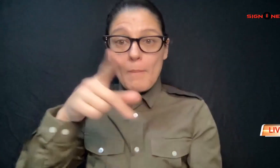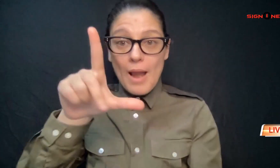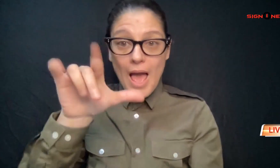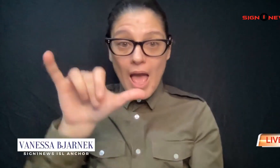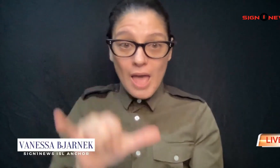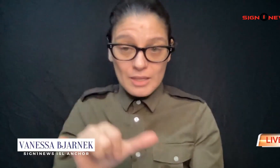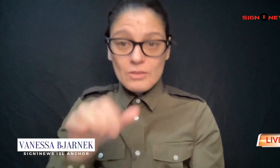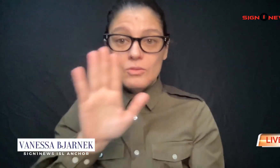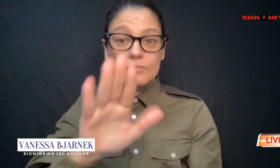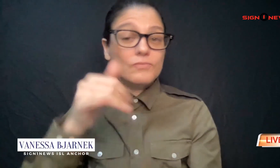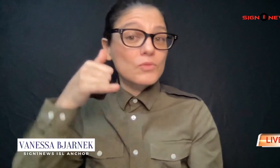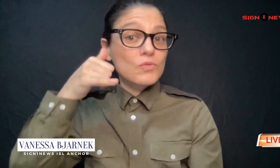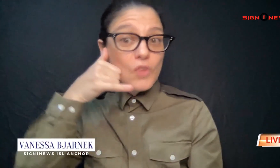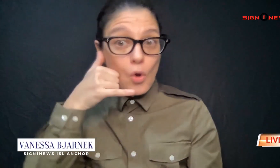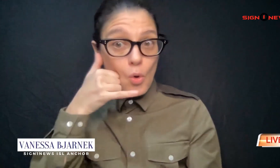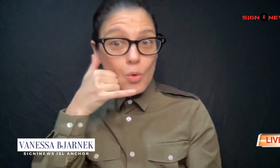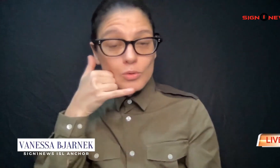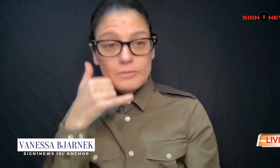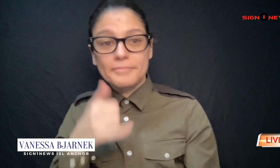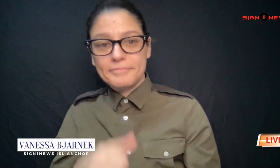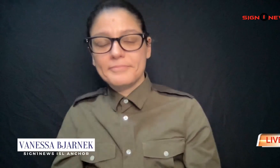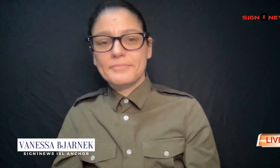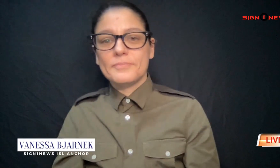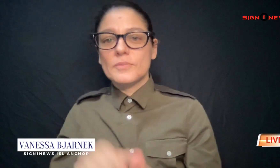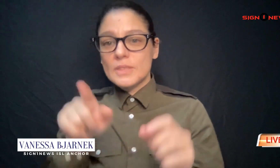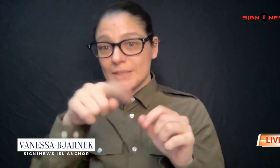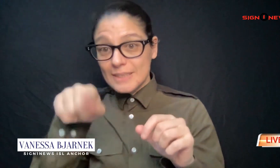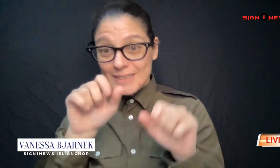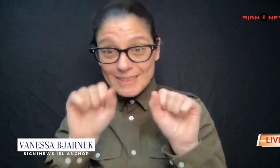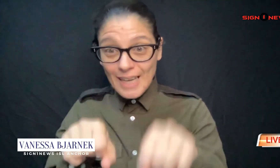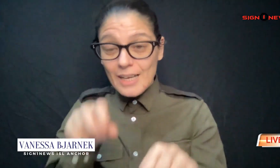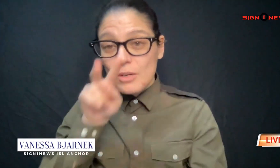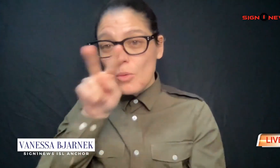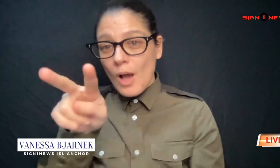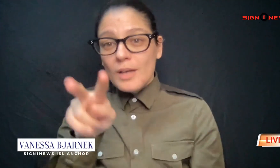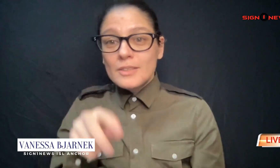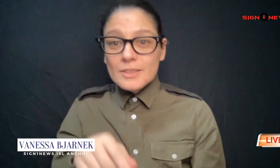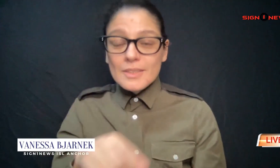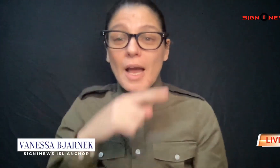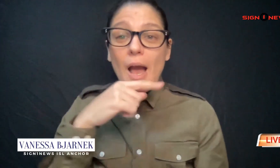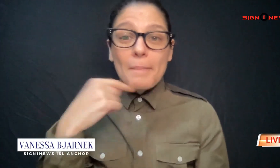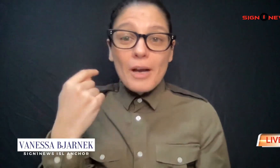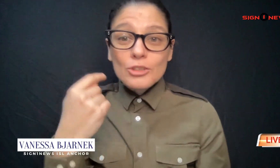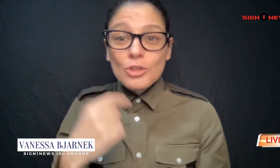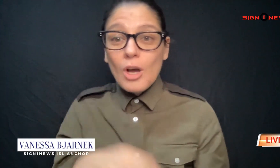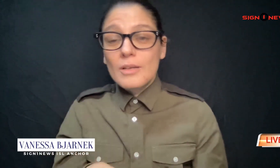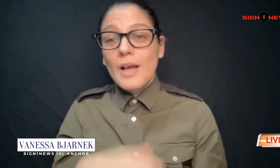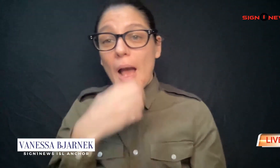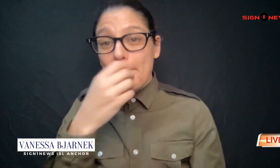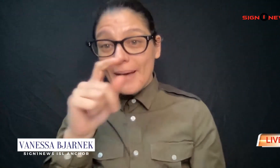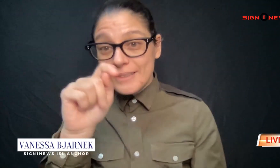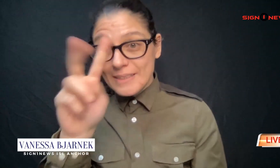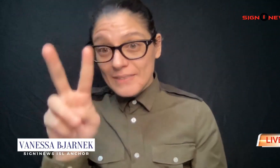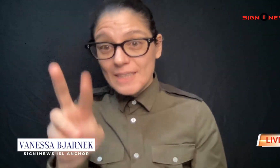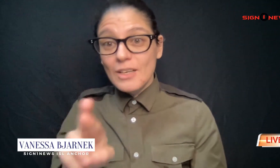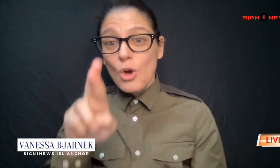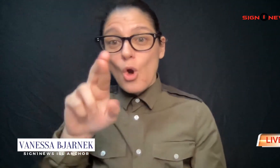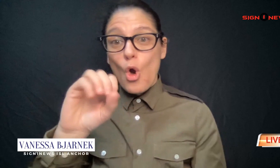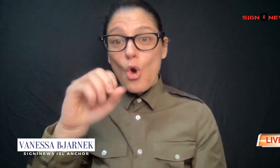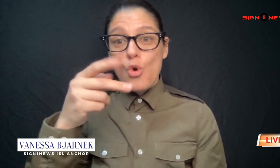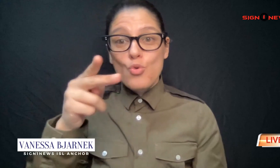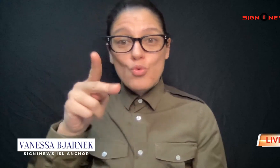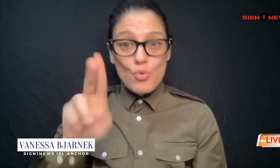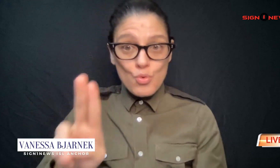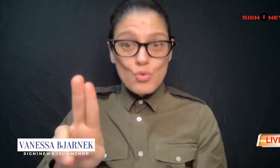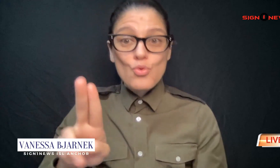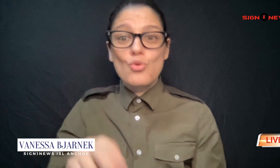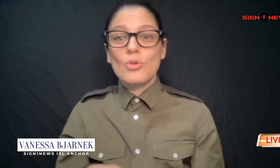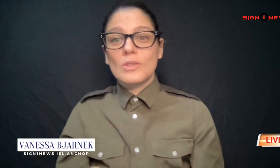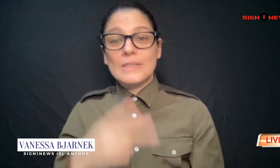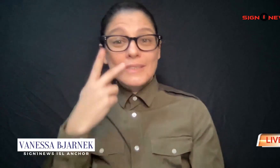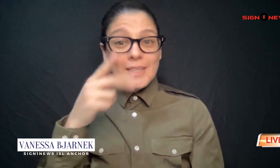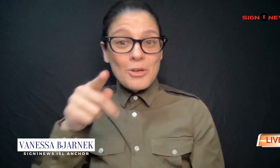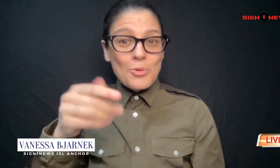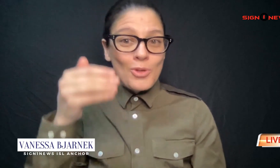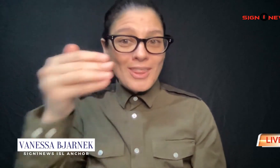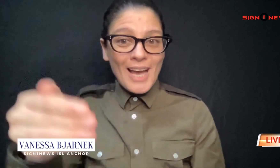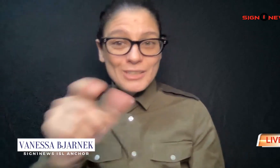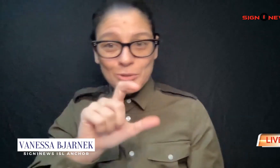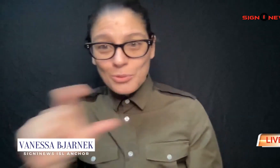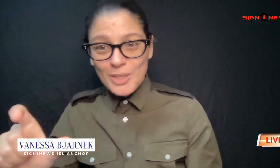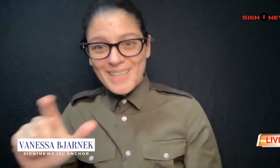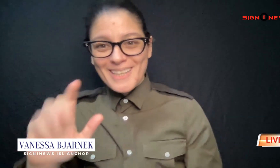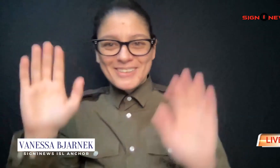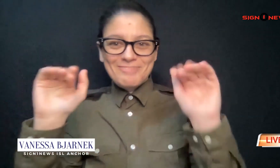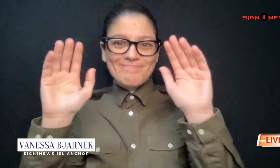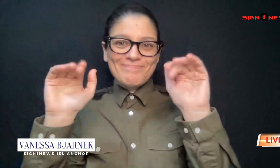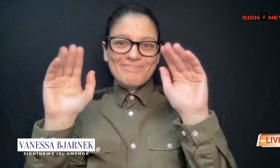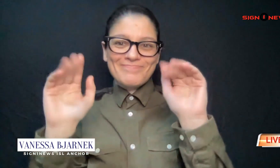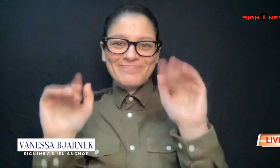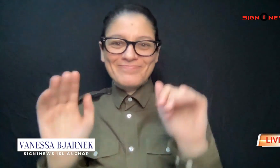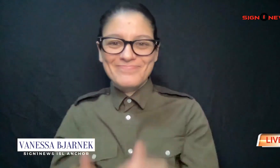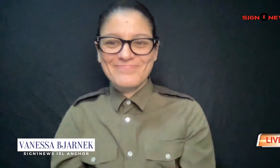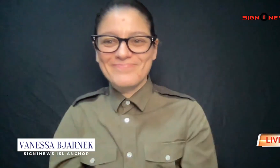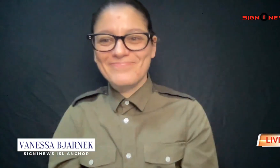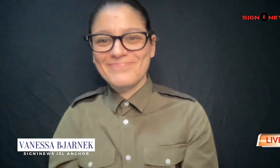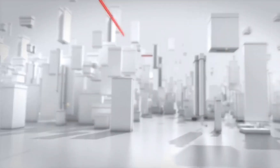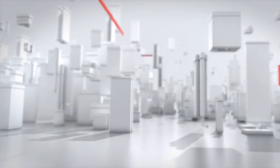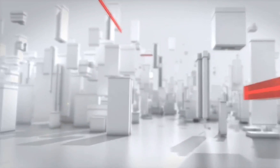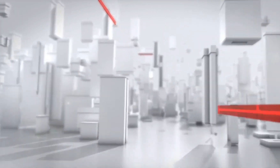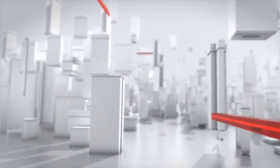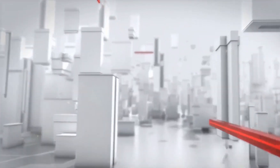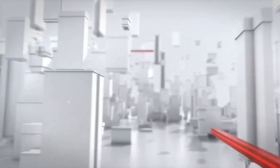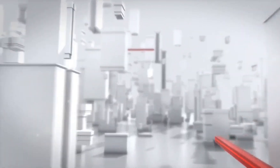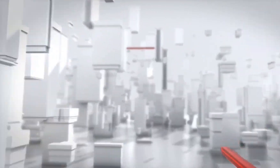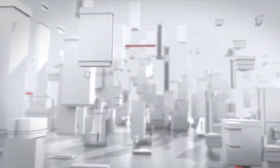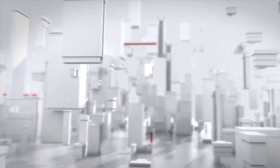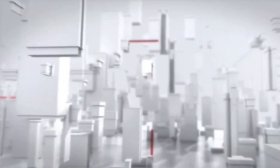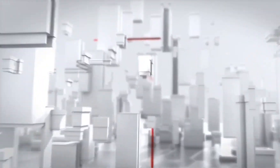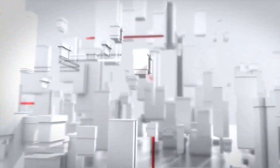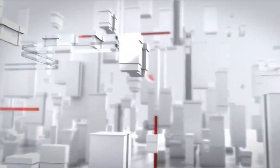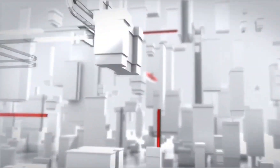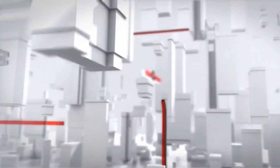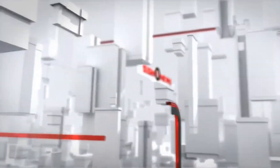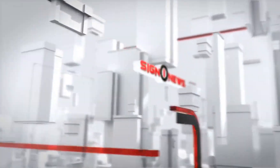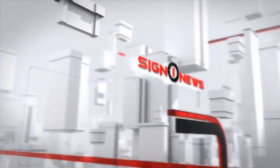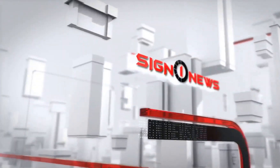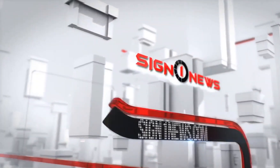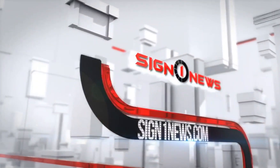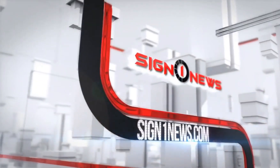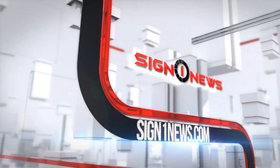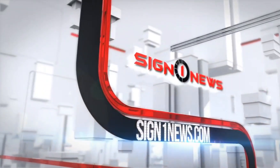smart phone then you can also watch on Amazon AppleTV and Roku see you next week bye-bye